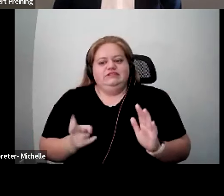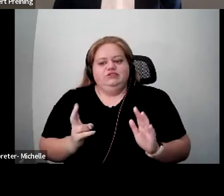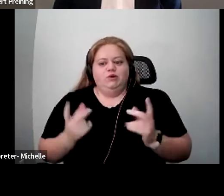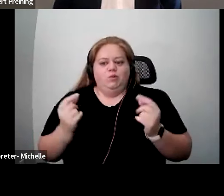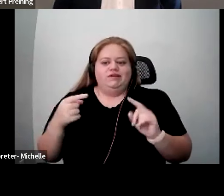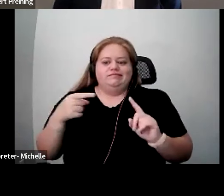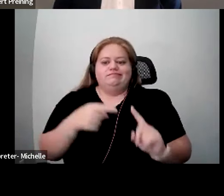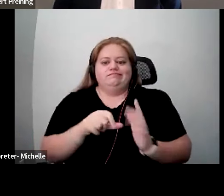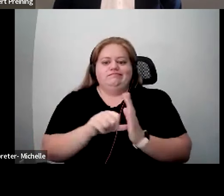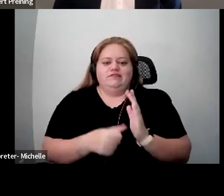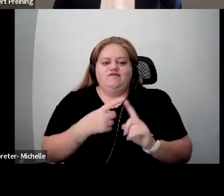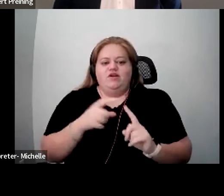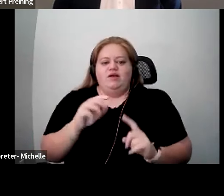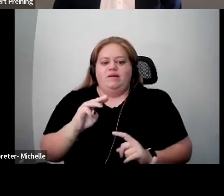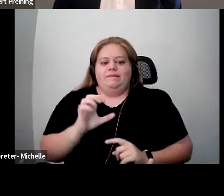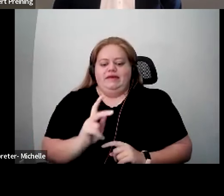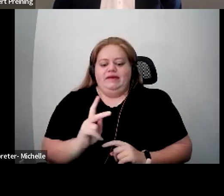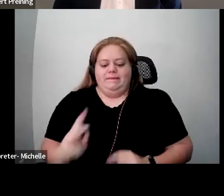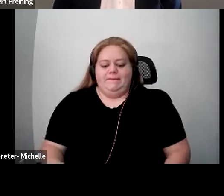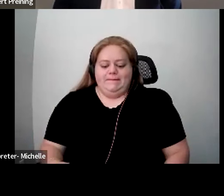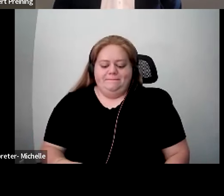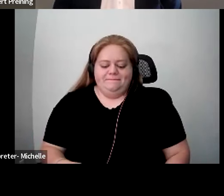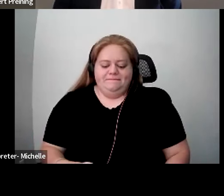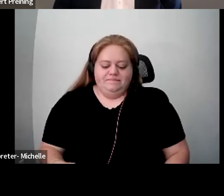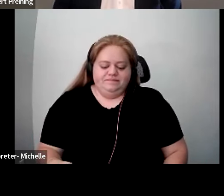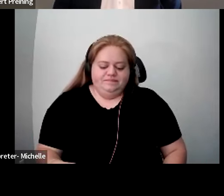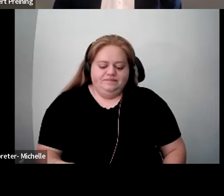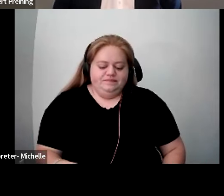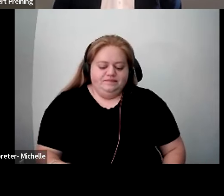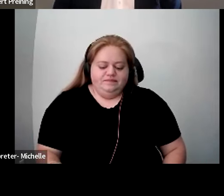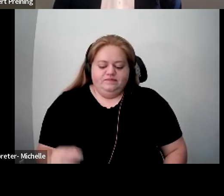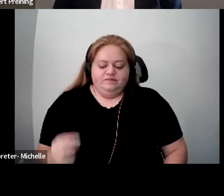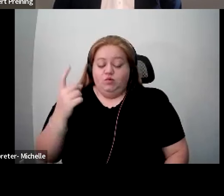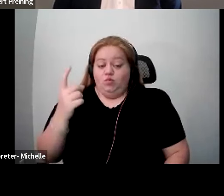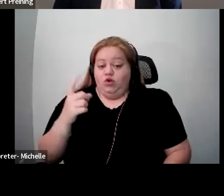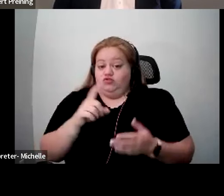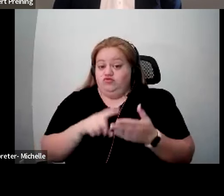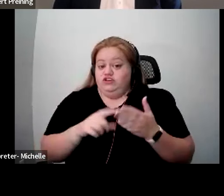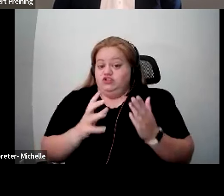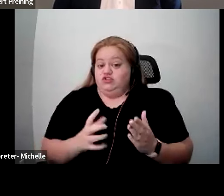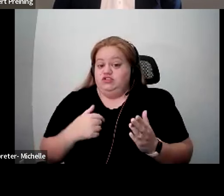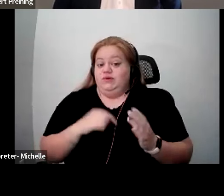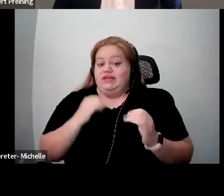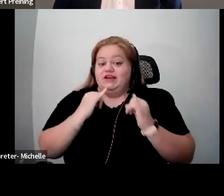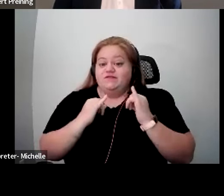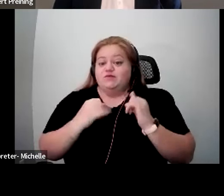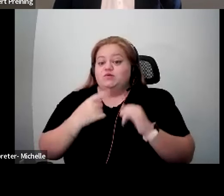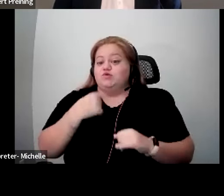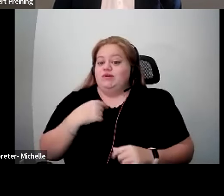making, Mick. And on that note, one of those researchers that we interviewed who told us exactly what to do